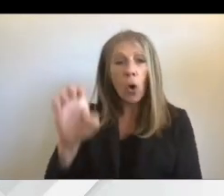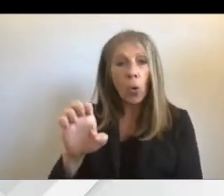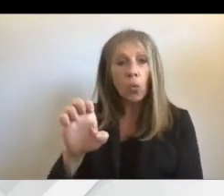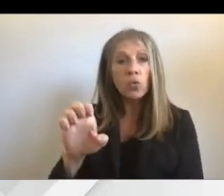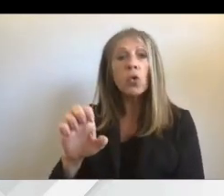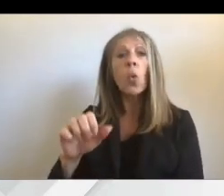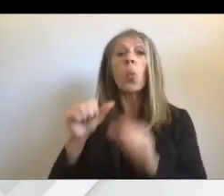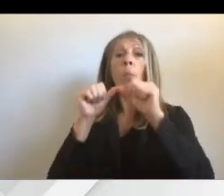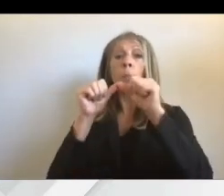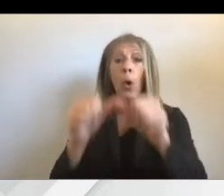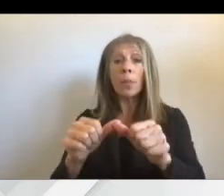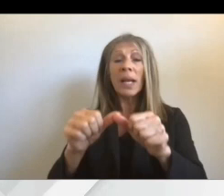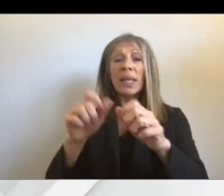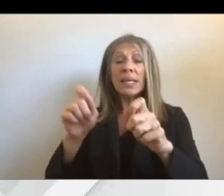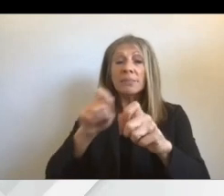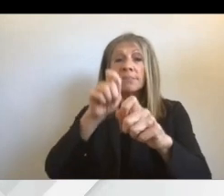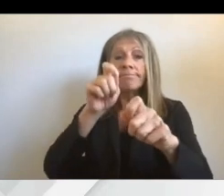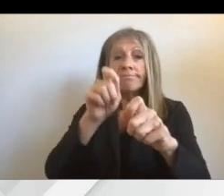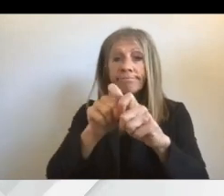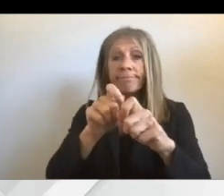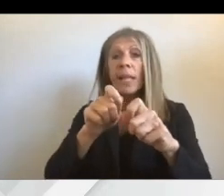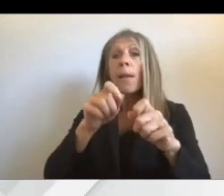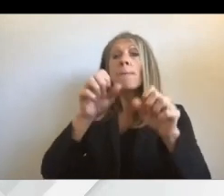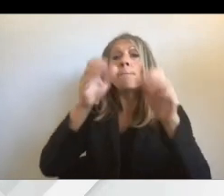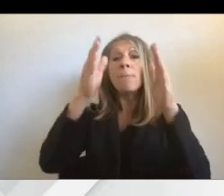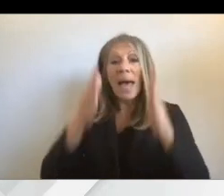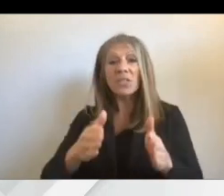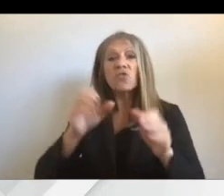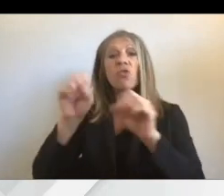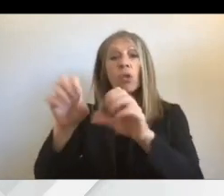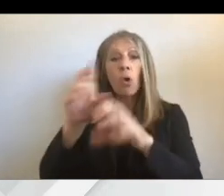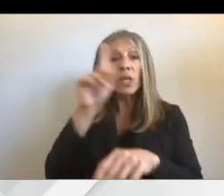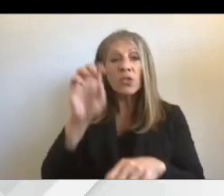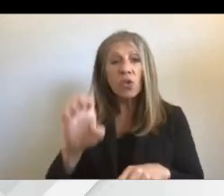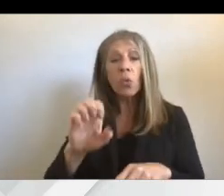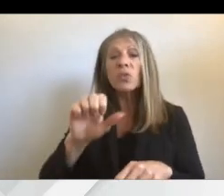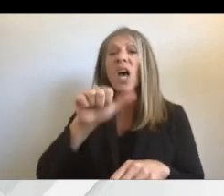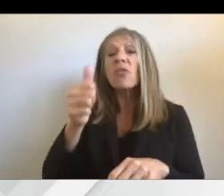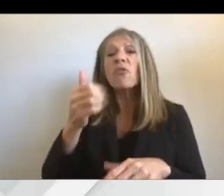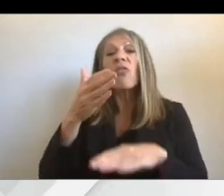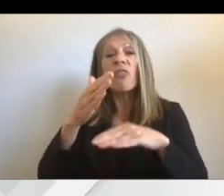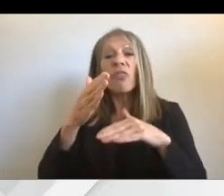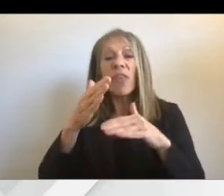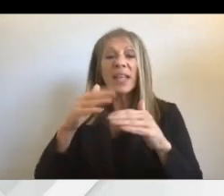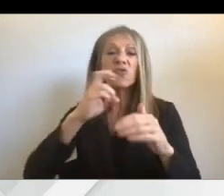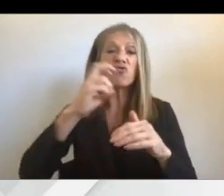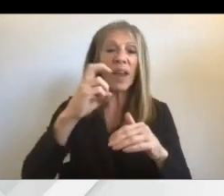zones other than transit stops are provided, at least one accessible passenger loading